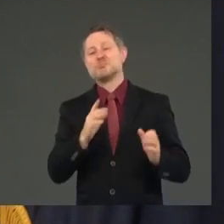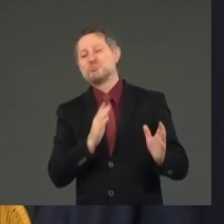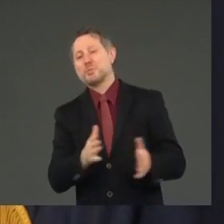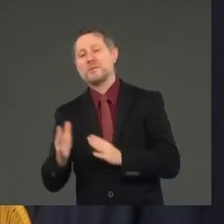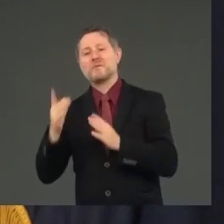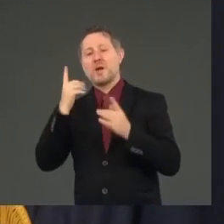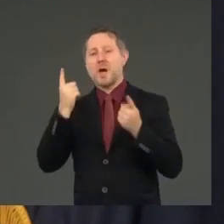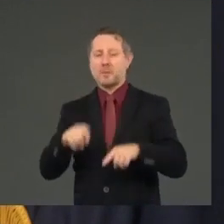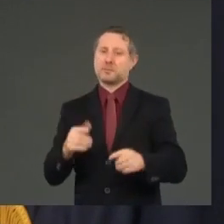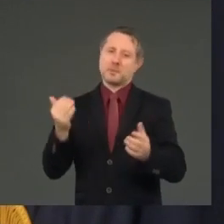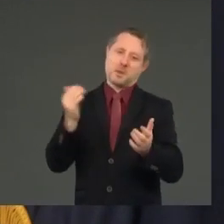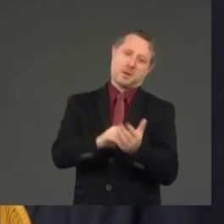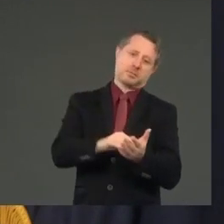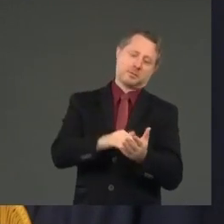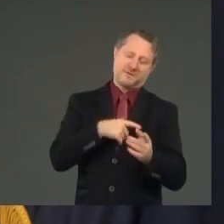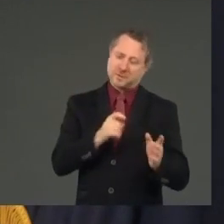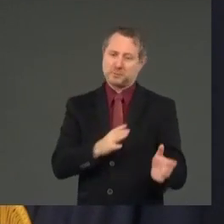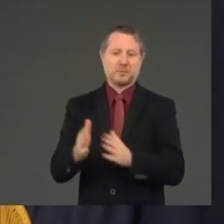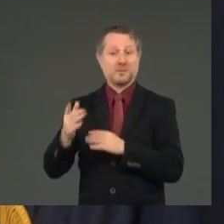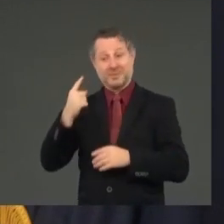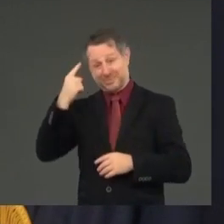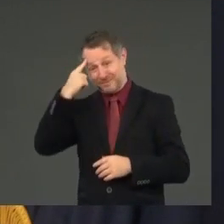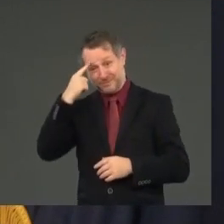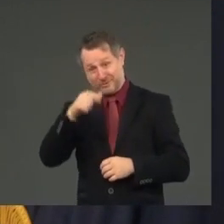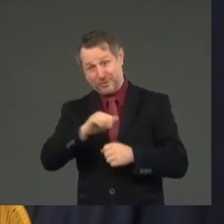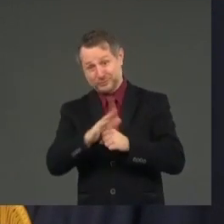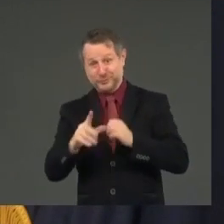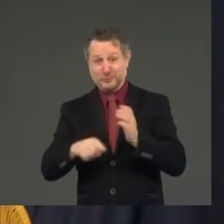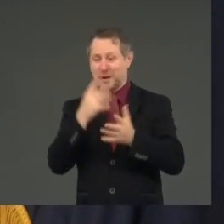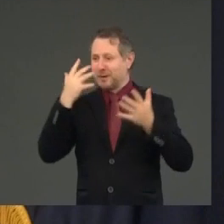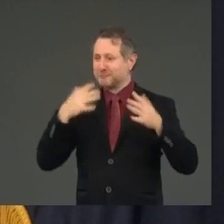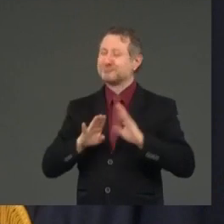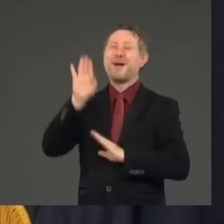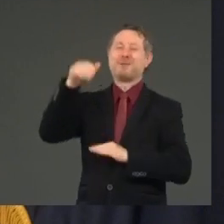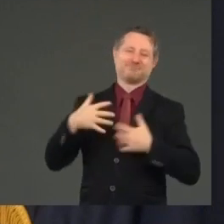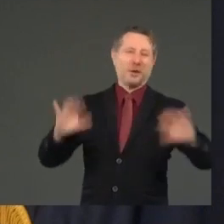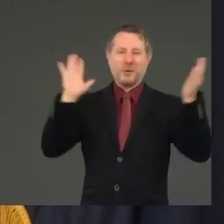INTELLIGENT CONCLUSION FROM THIS